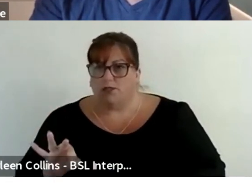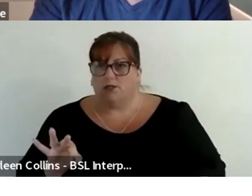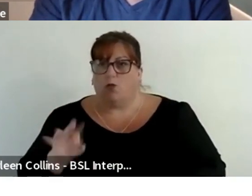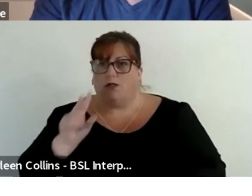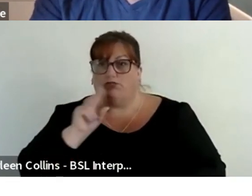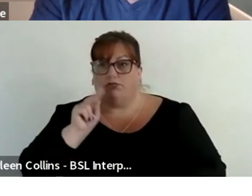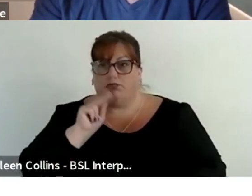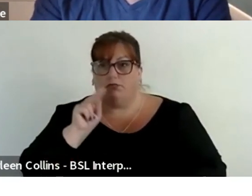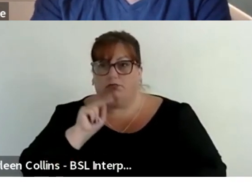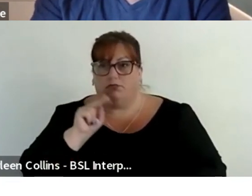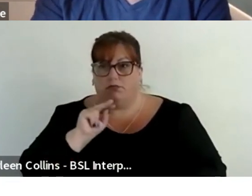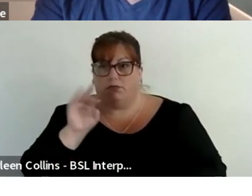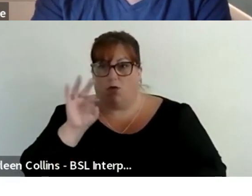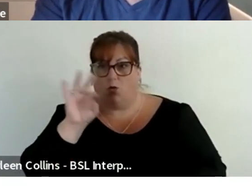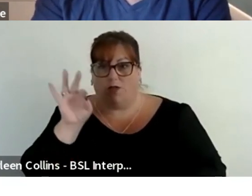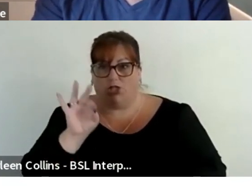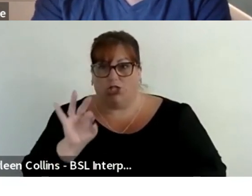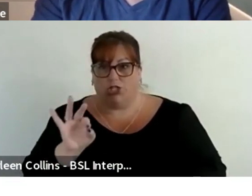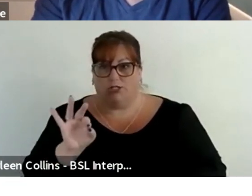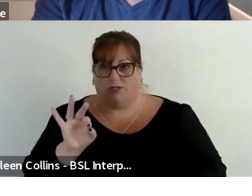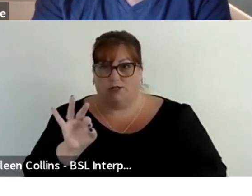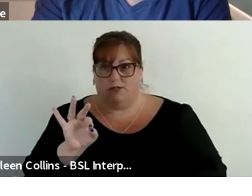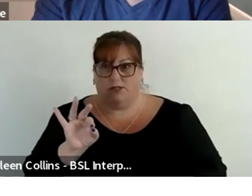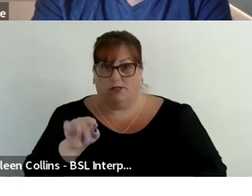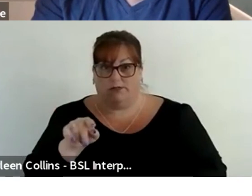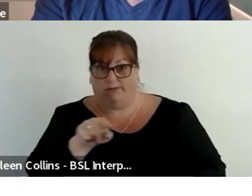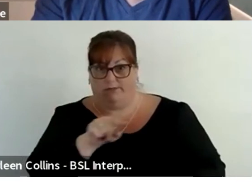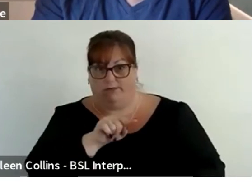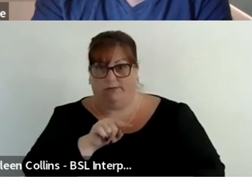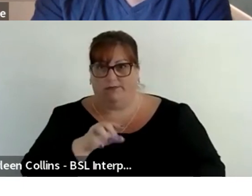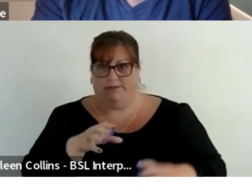questions for the team at PwC to answer for us.